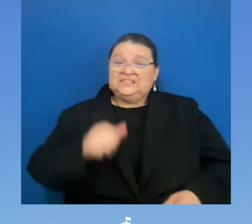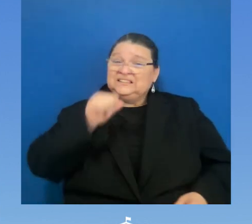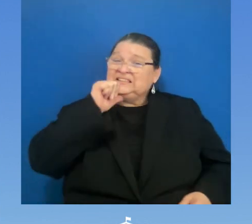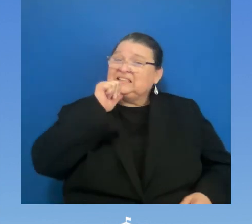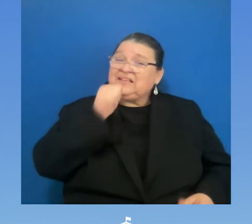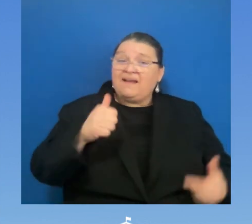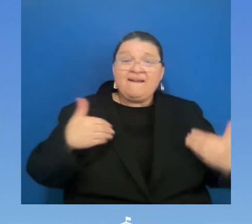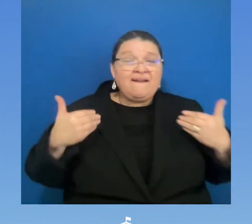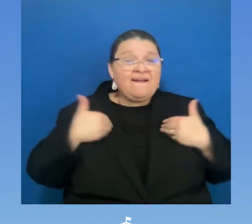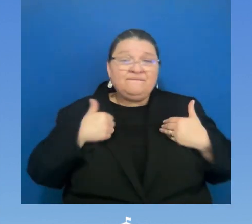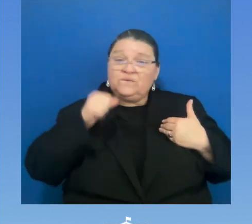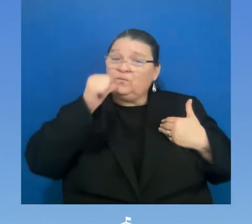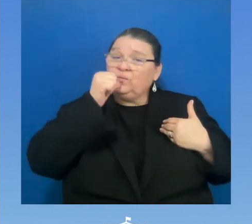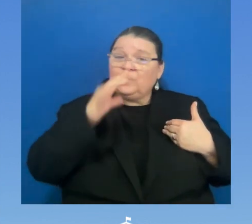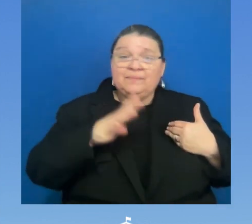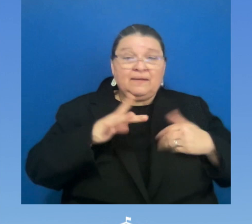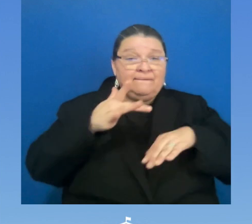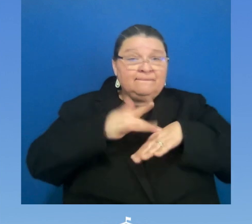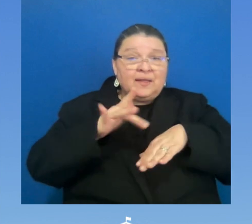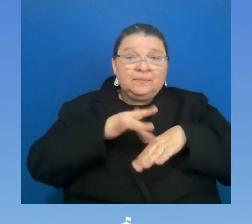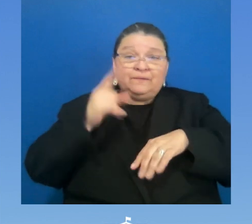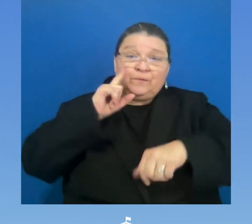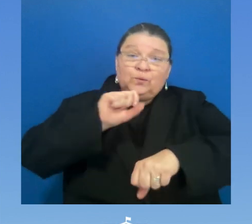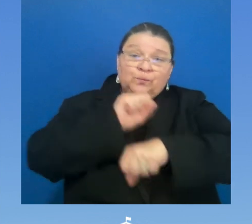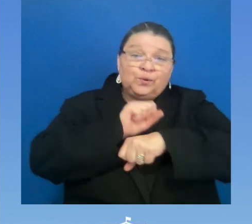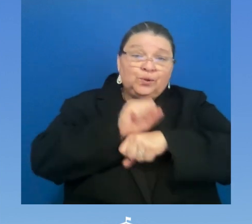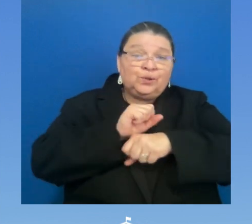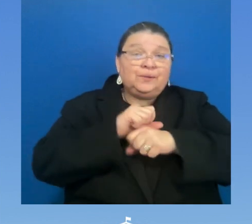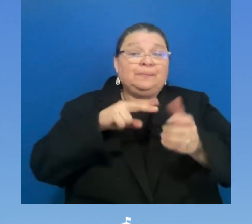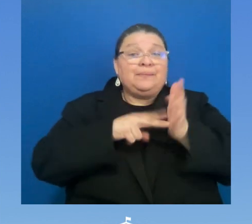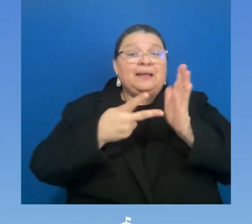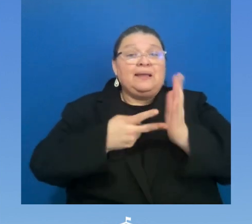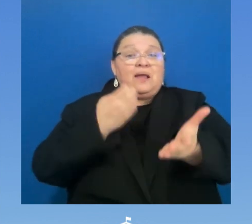bringing more women into the workforce and paying them a fair wage